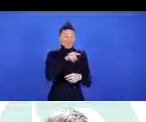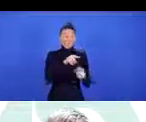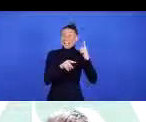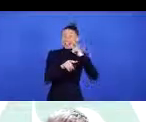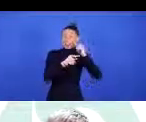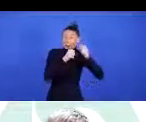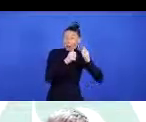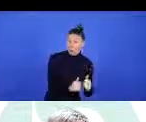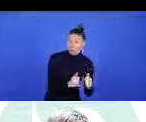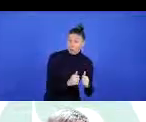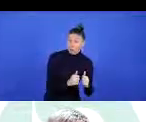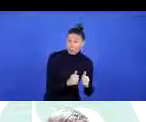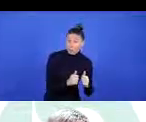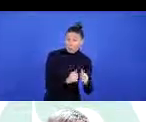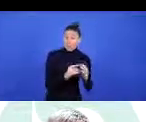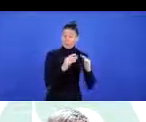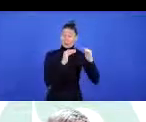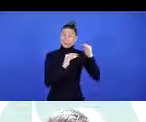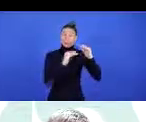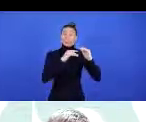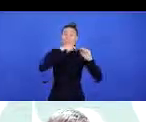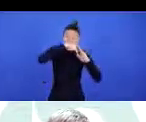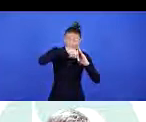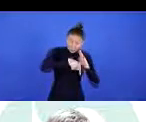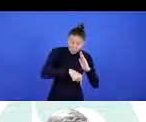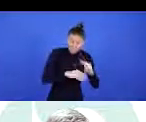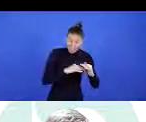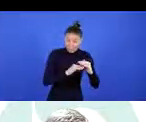are critical because the more severe the hearing loss